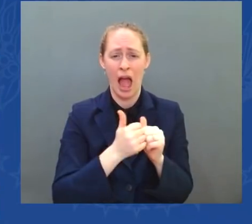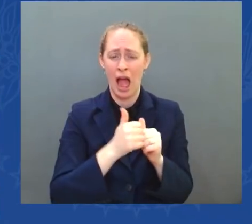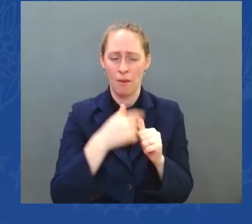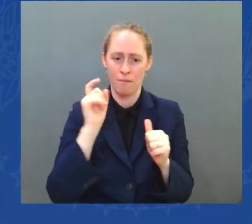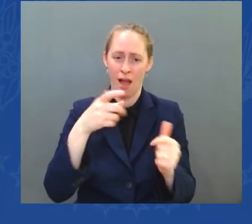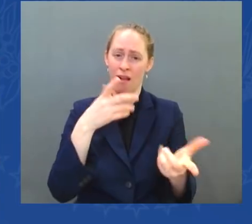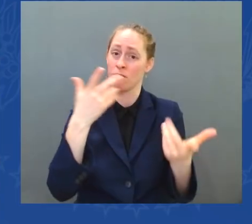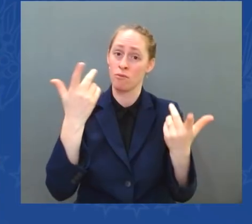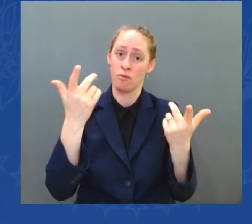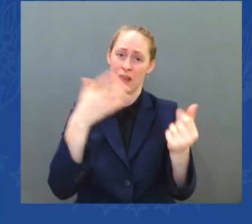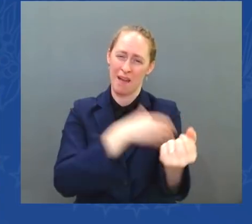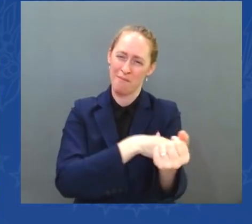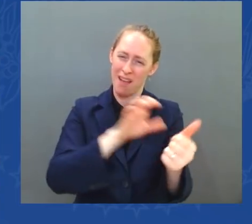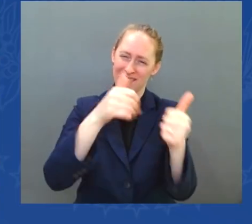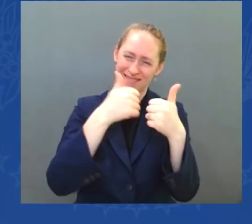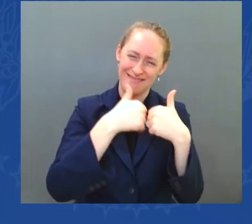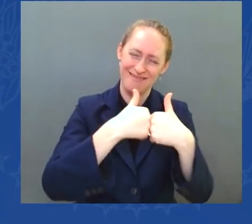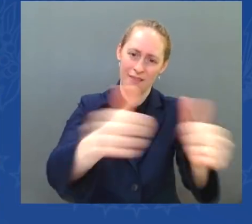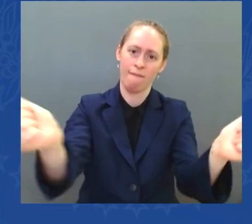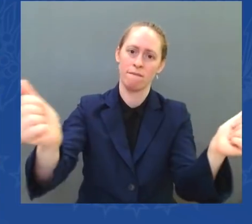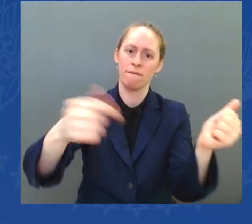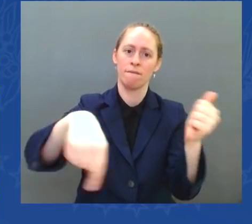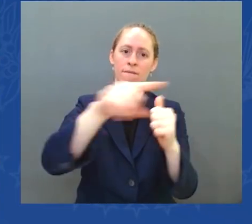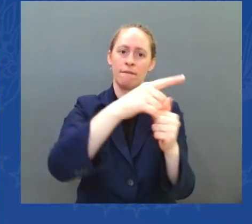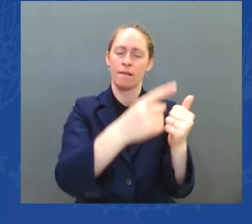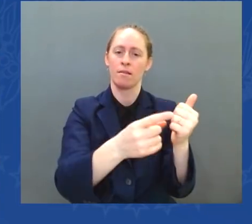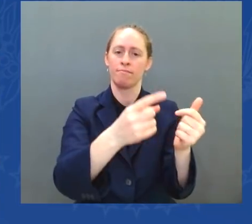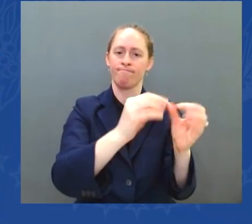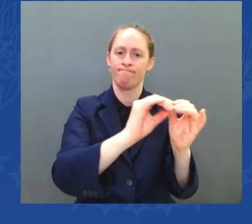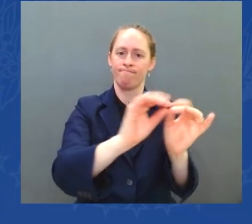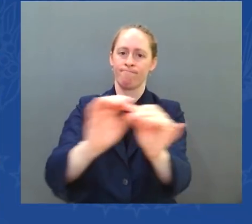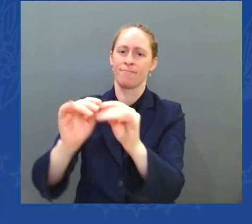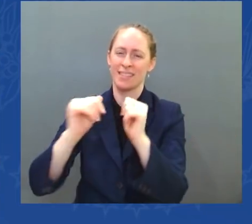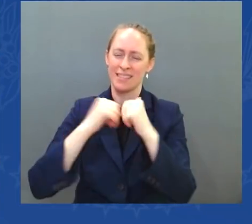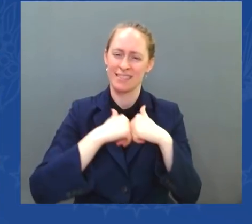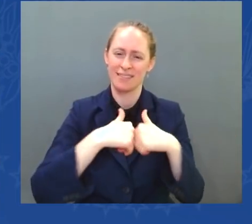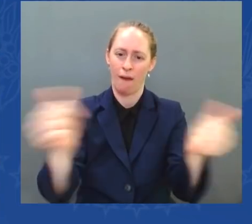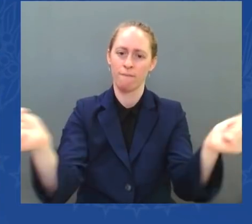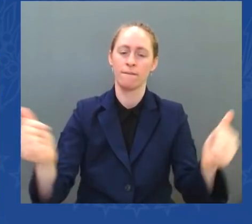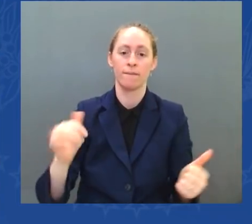transforming yourself into a city of the future,